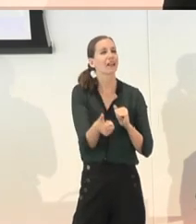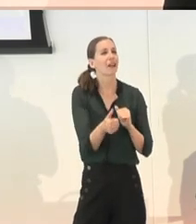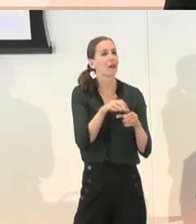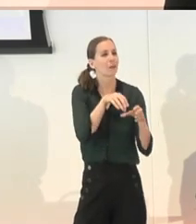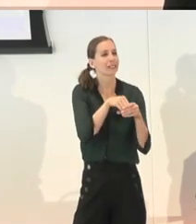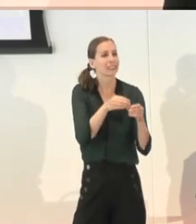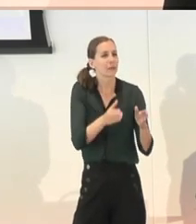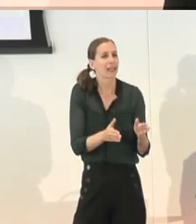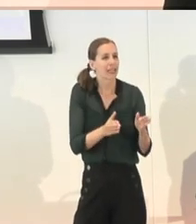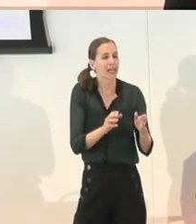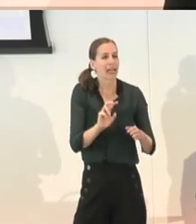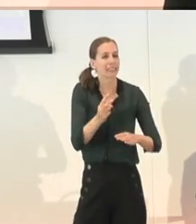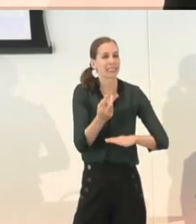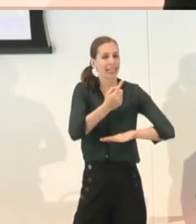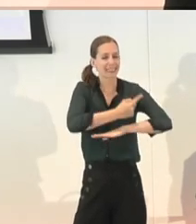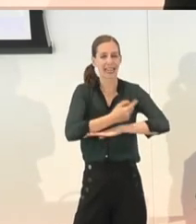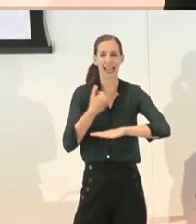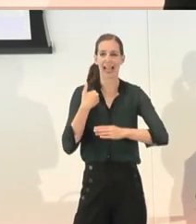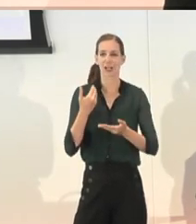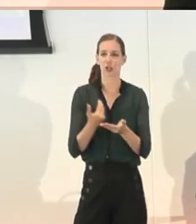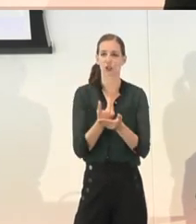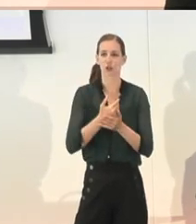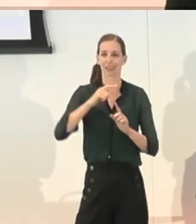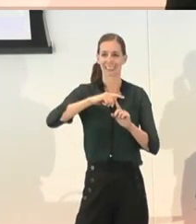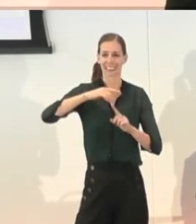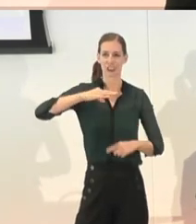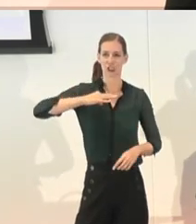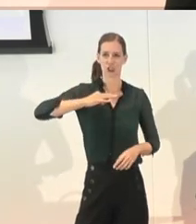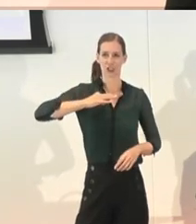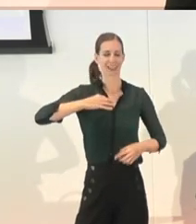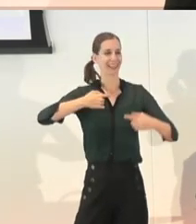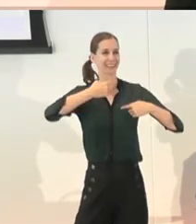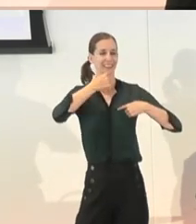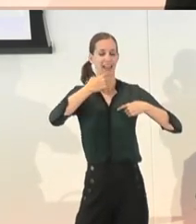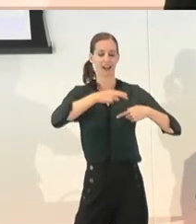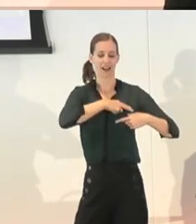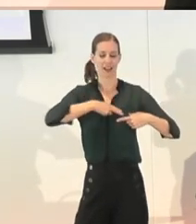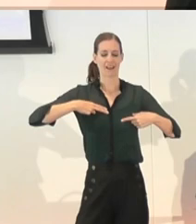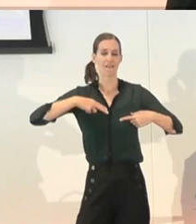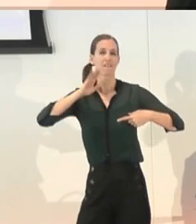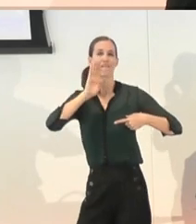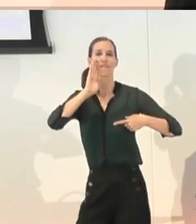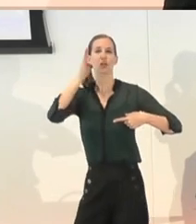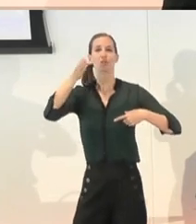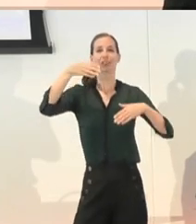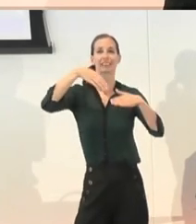on the second day had his new T-shirt accessible and so proudly wanting to be that change in the